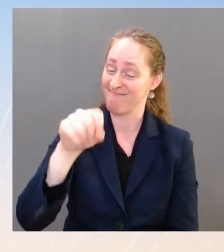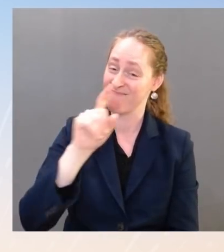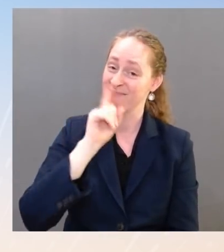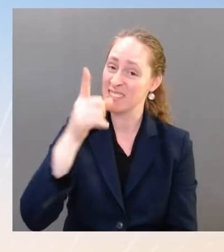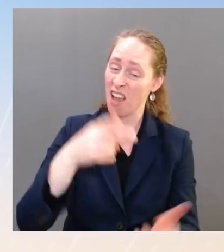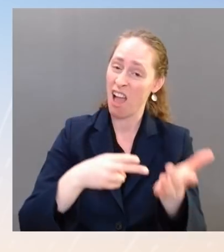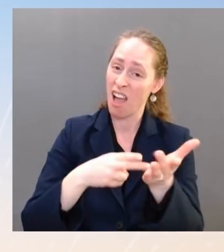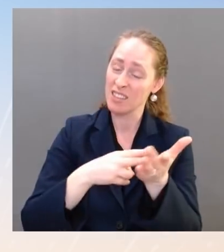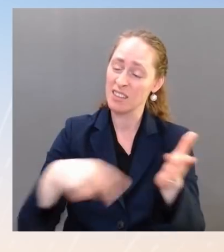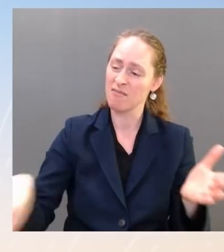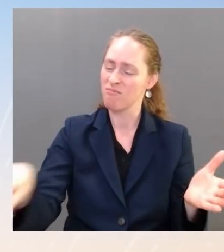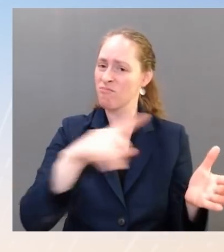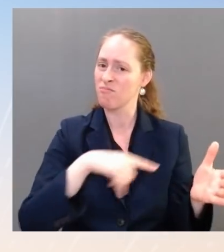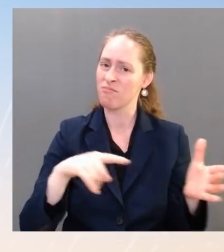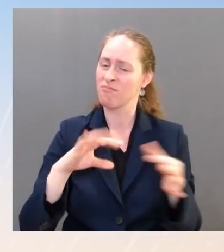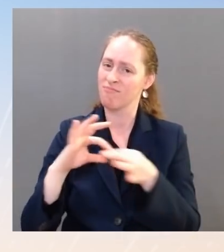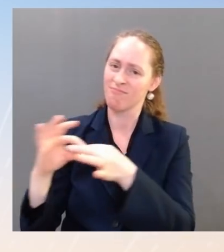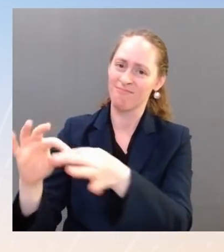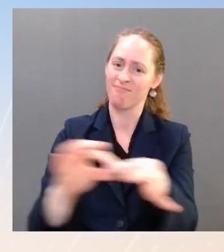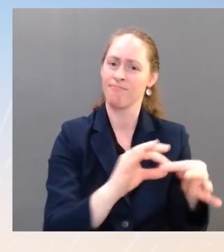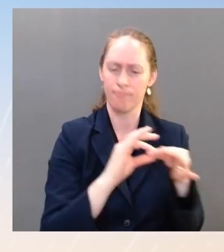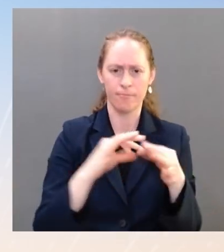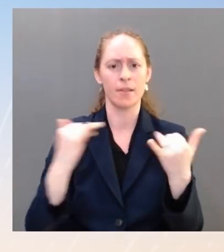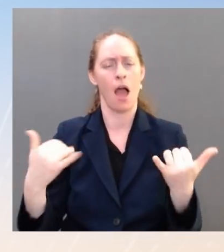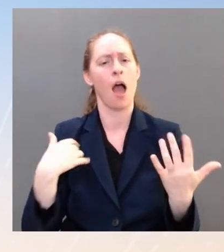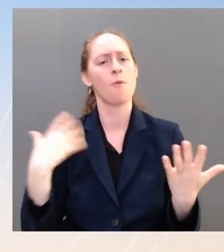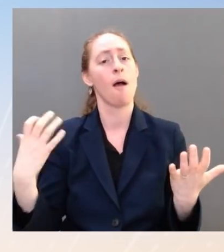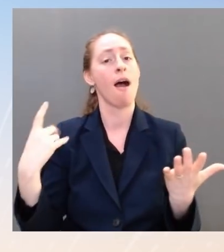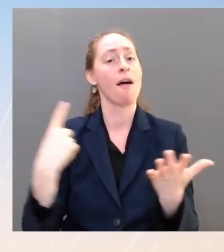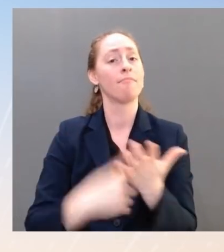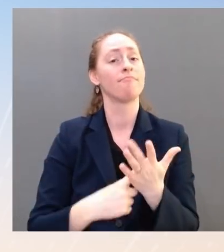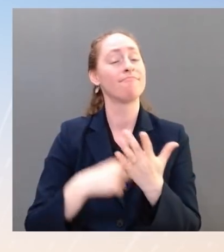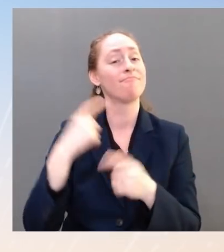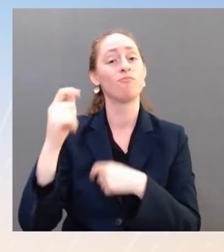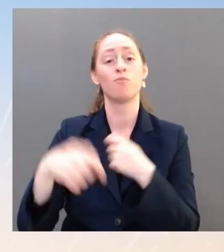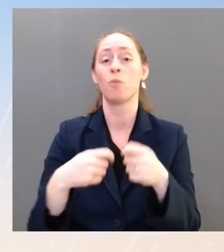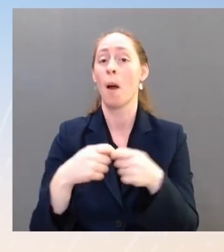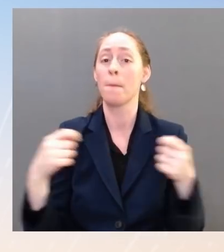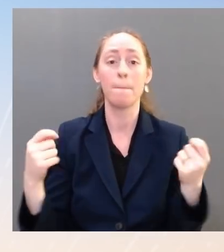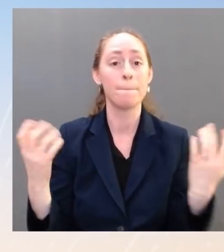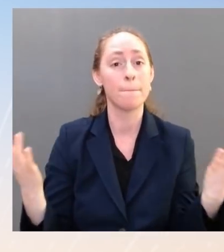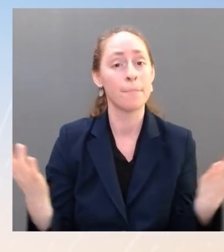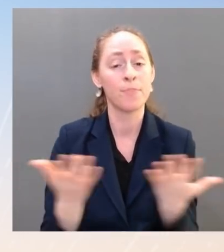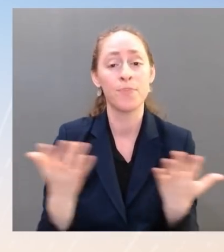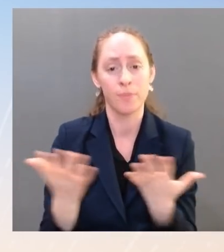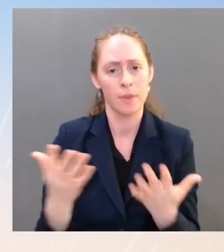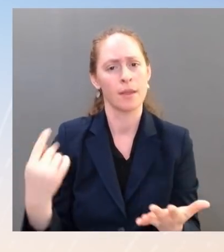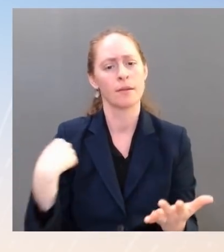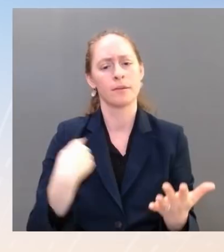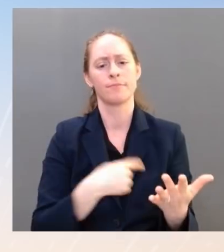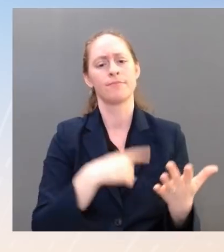in the context of President Biden's broader economic strategy to build an economy from the bottom up